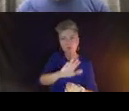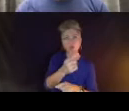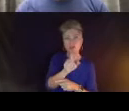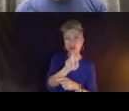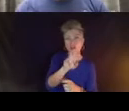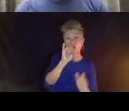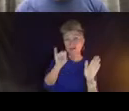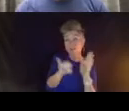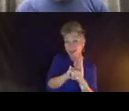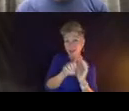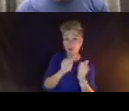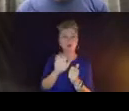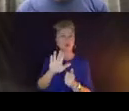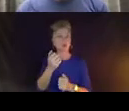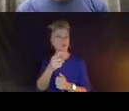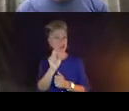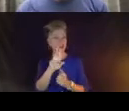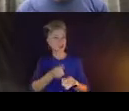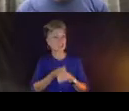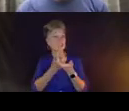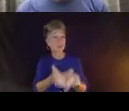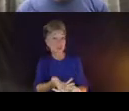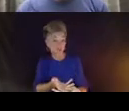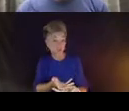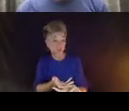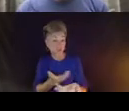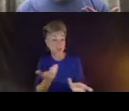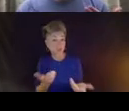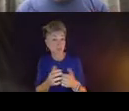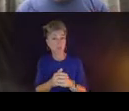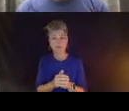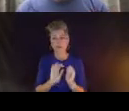What can we do in terms of providing appropriate terms,